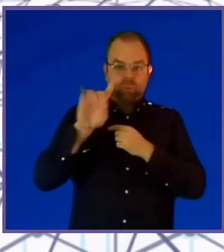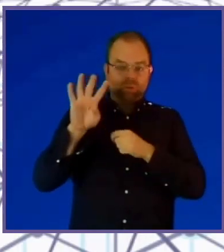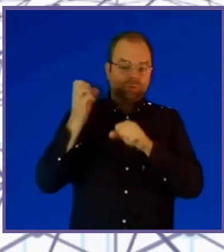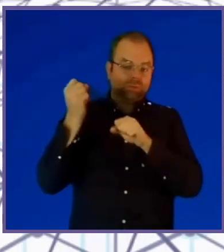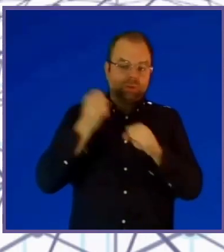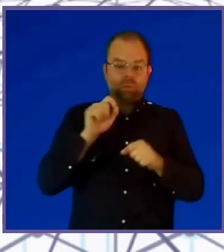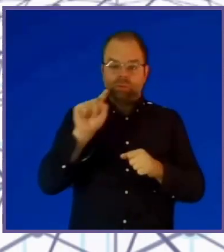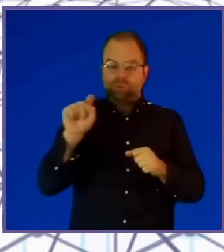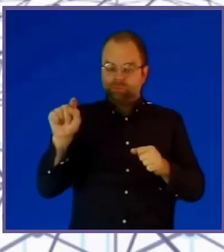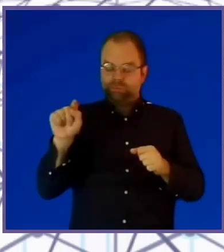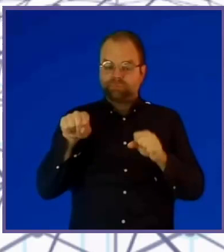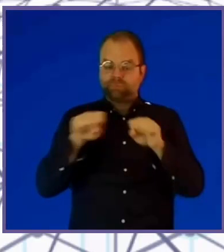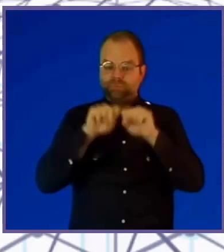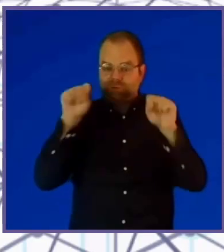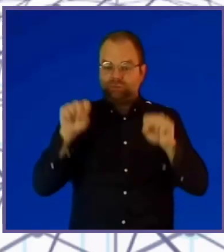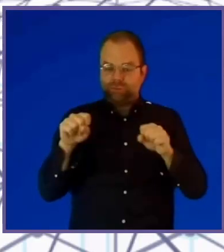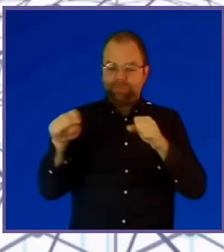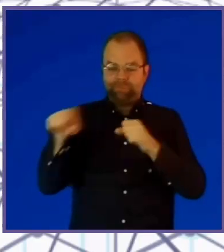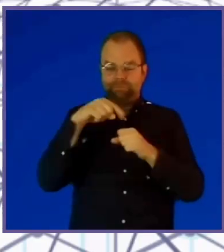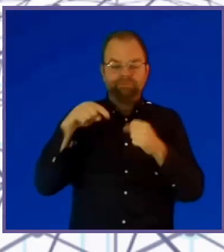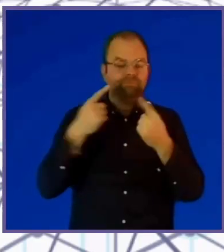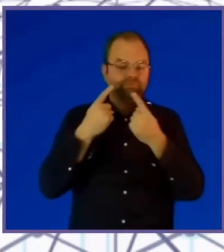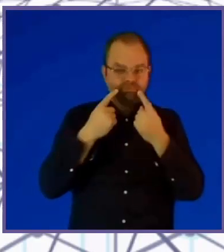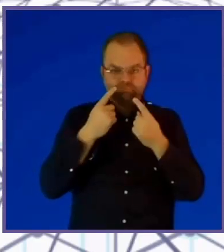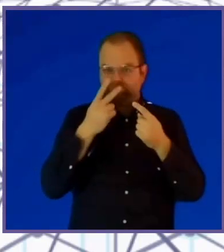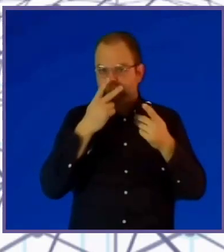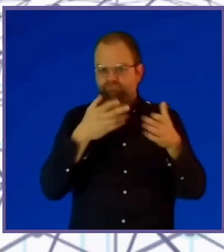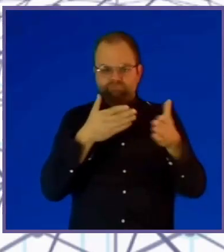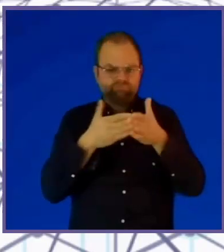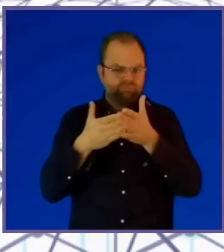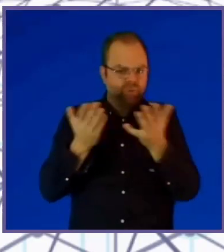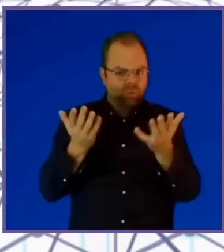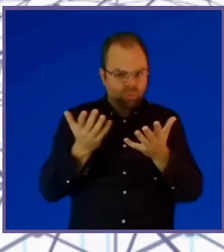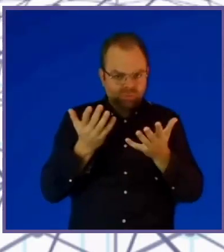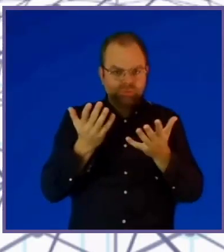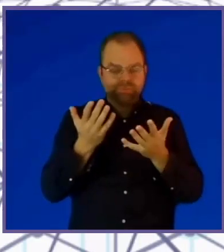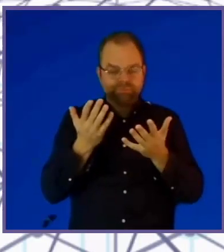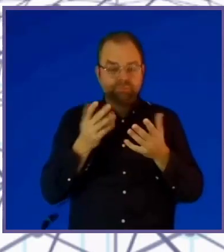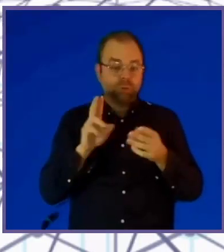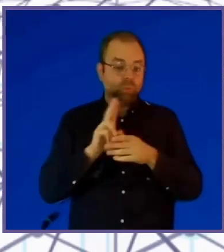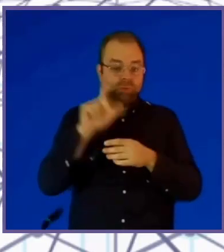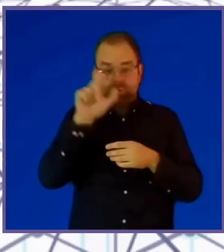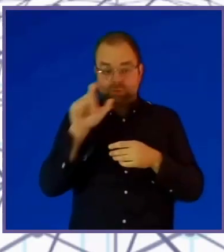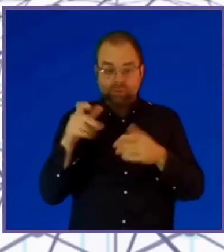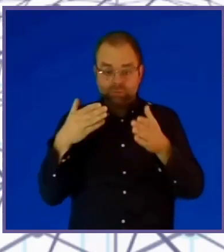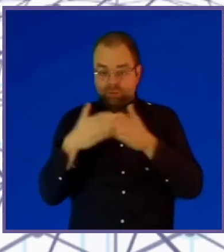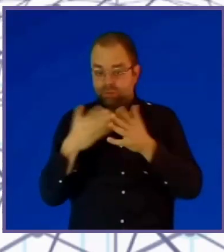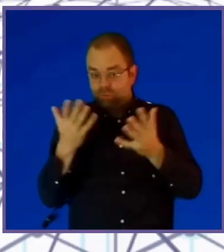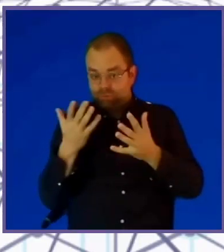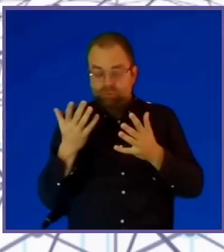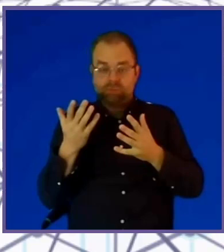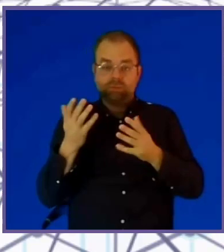So for the users, issues like inaccessible infrastructure, you don't be able to walk